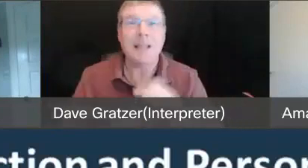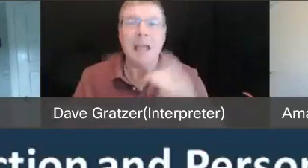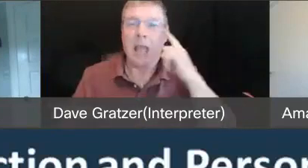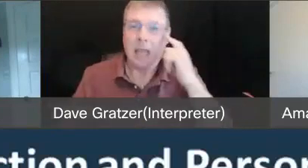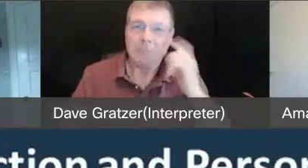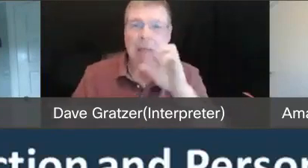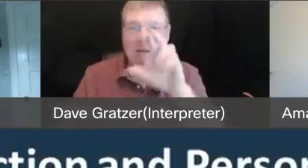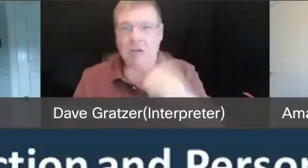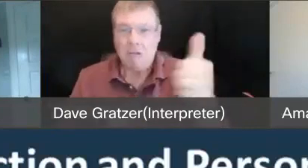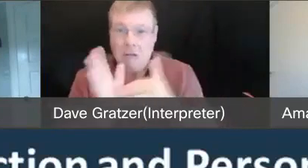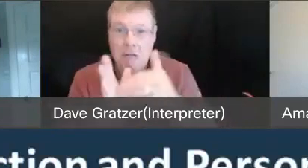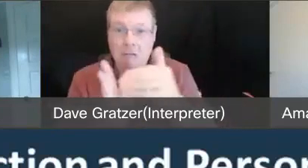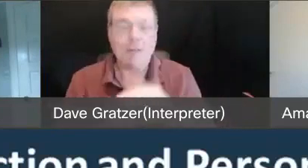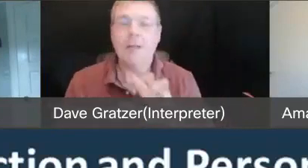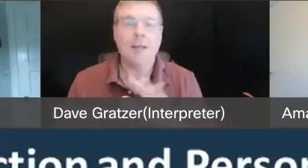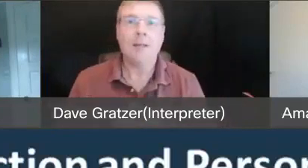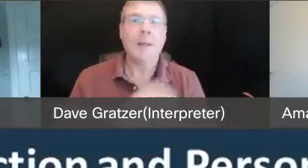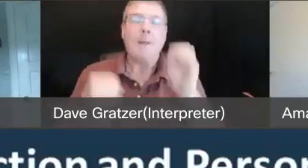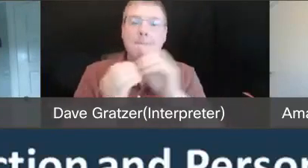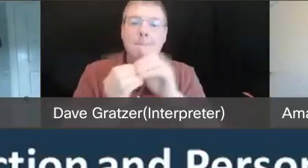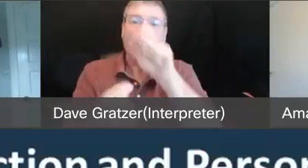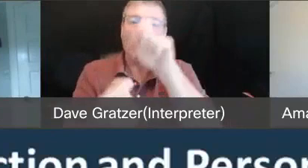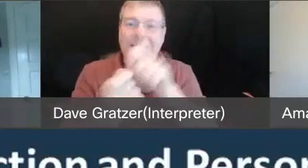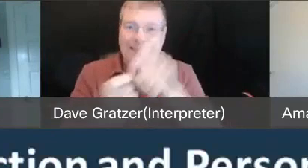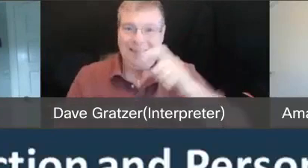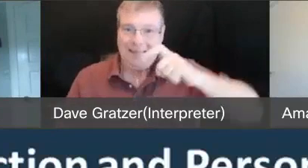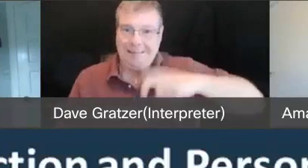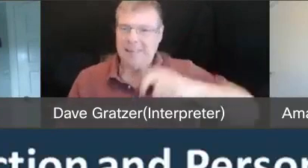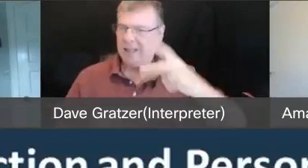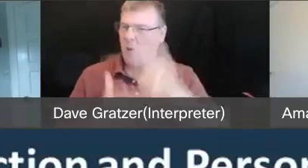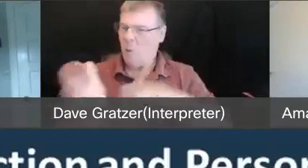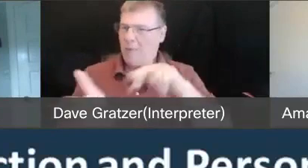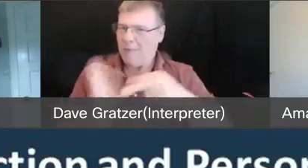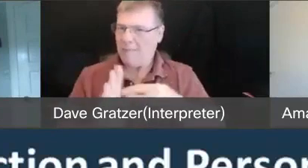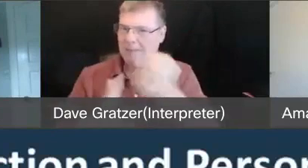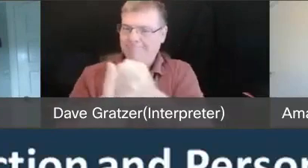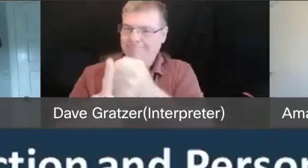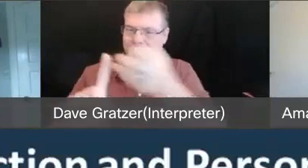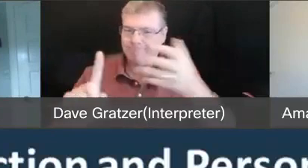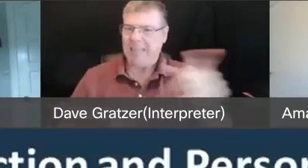there could be more details here. What does that mean that he's cautious of others?